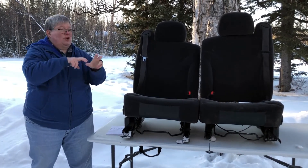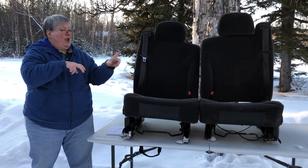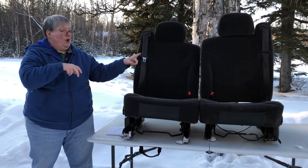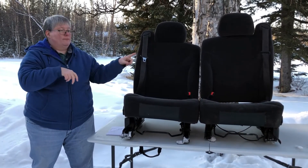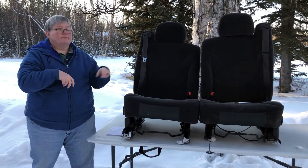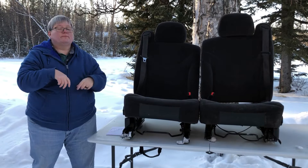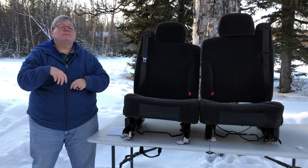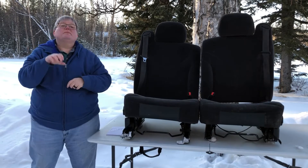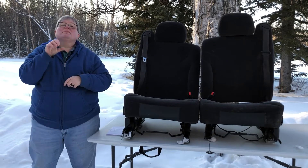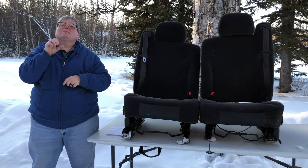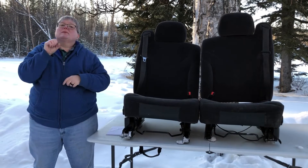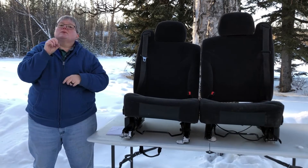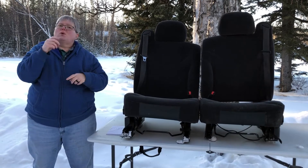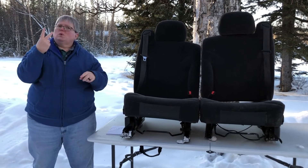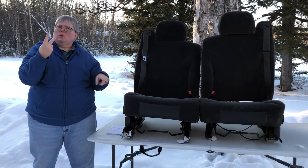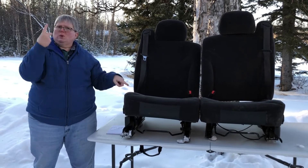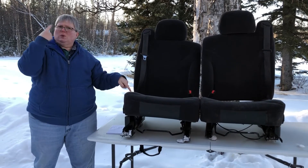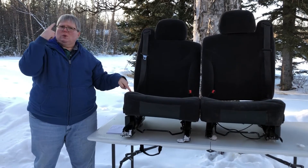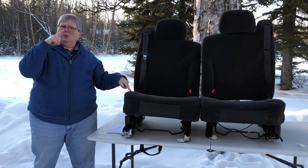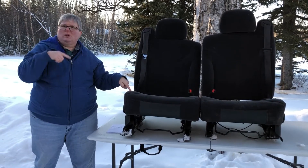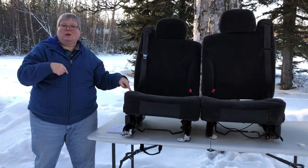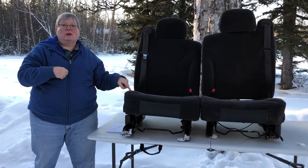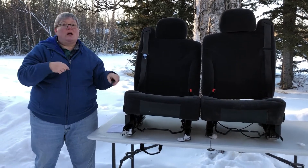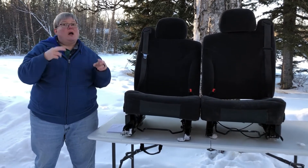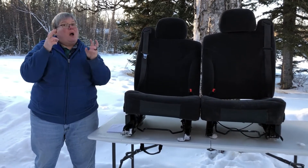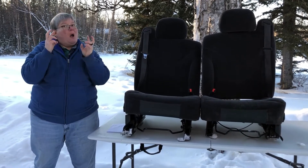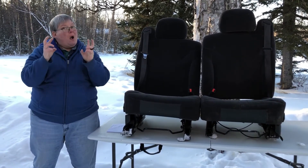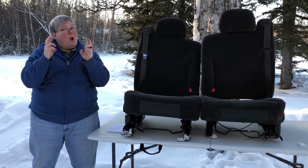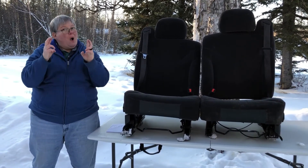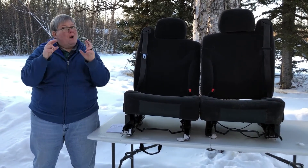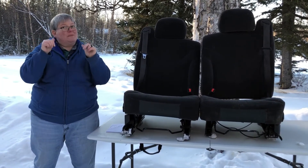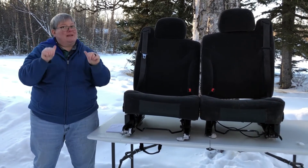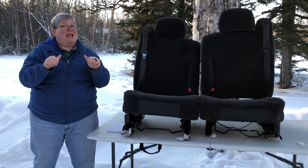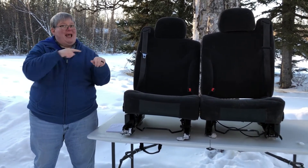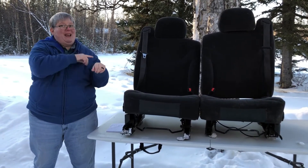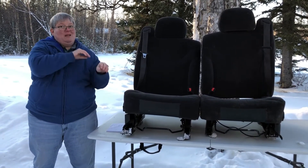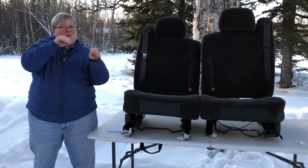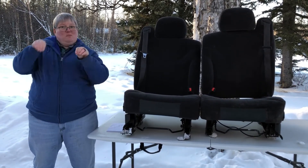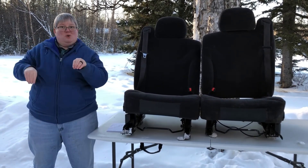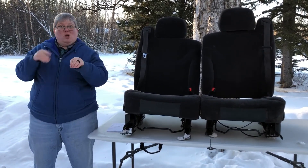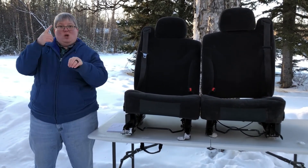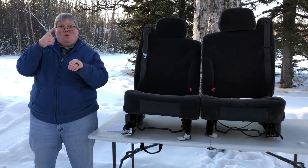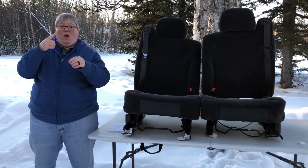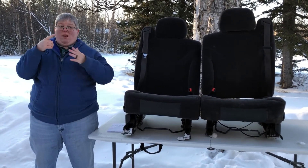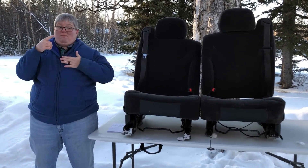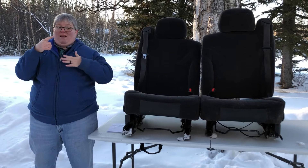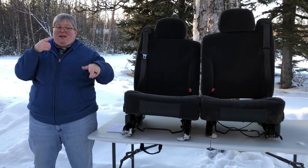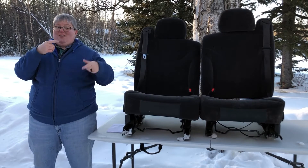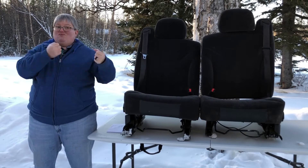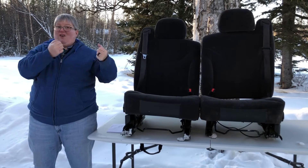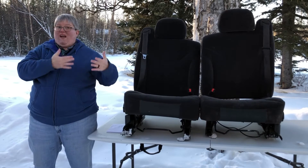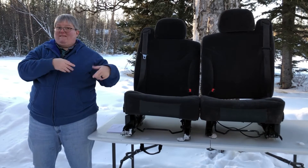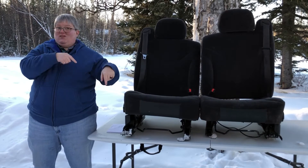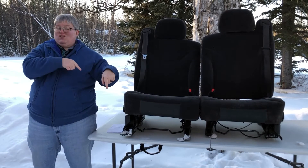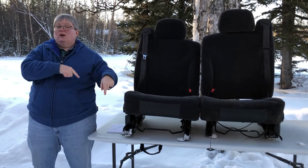So, why'd we get two? Well we're hoping that we can put one at the driver's side, and the